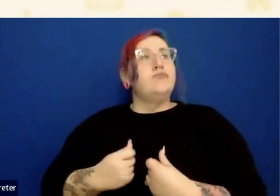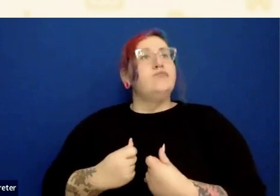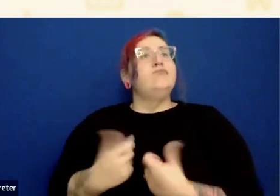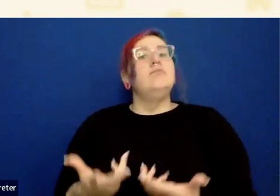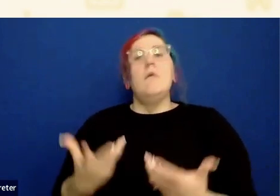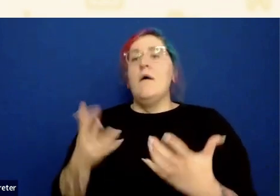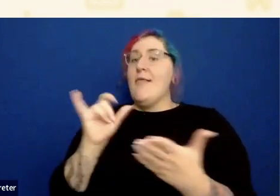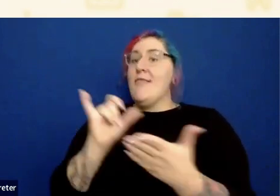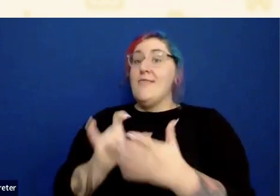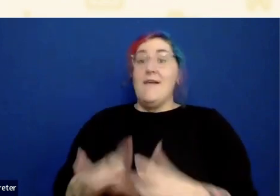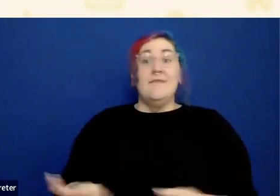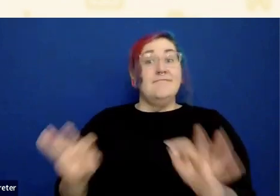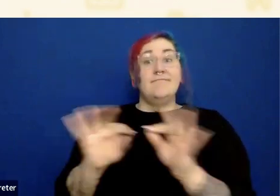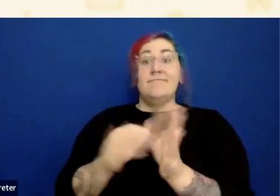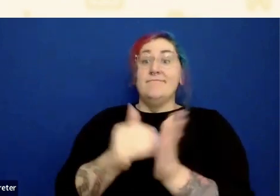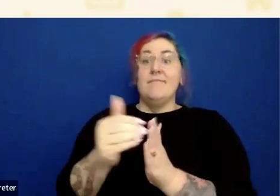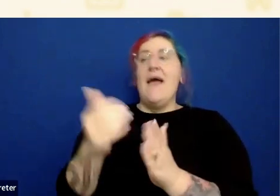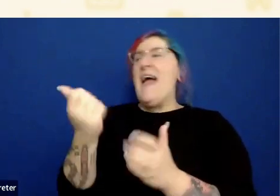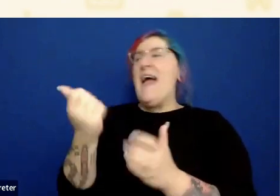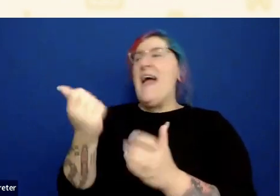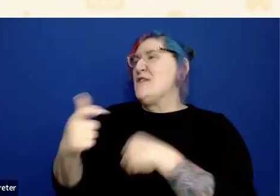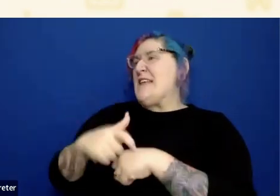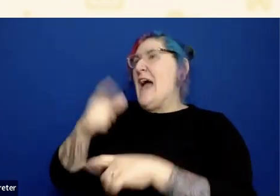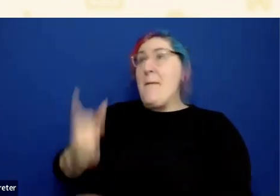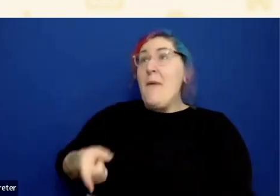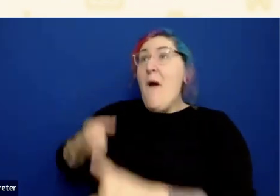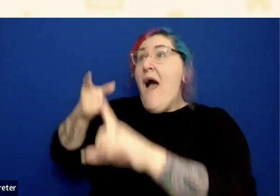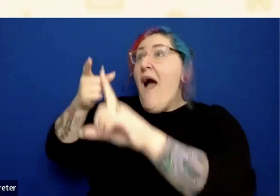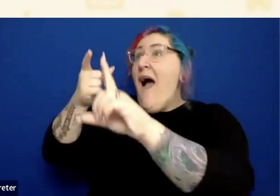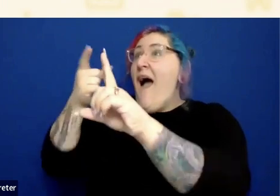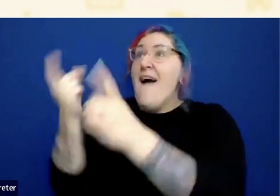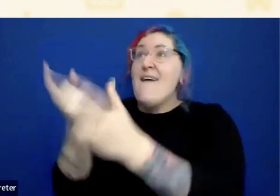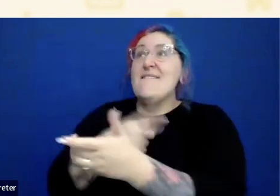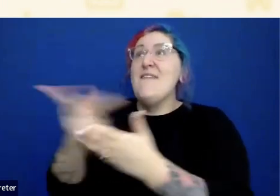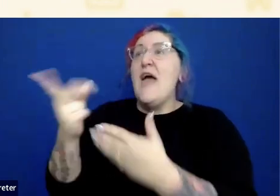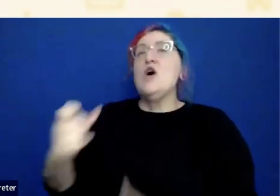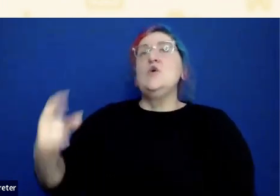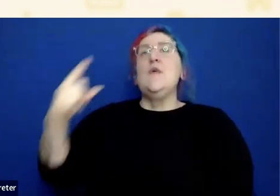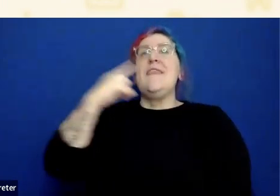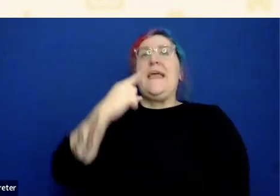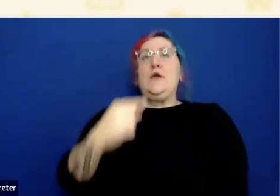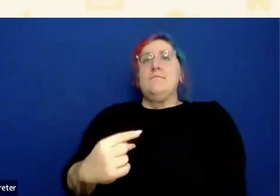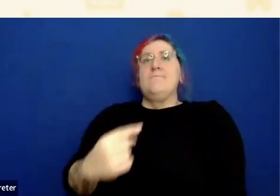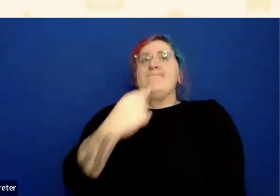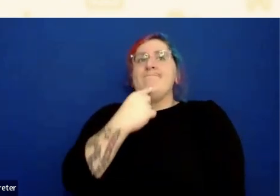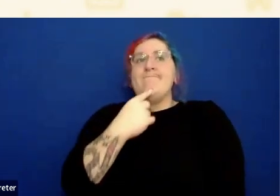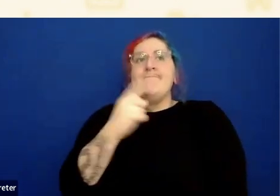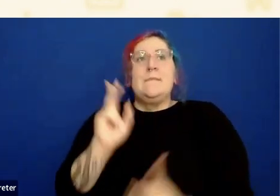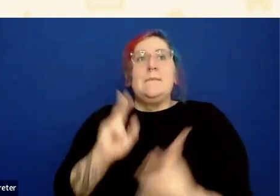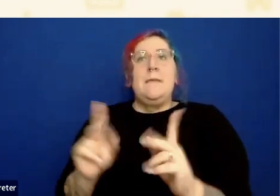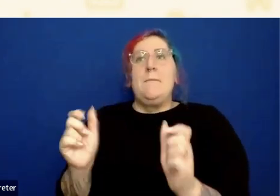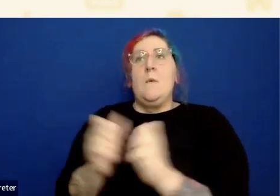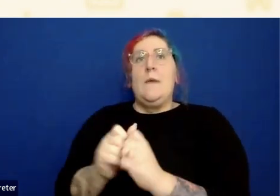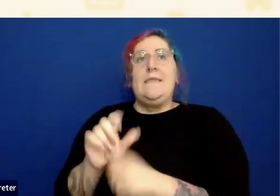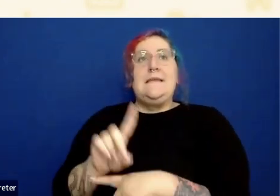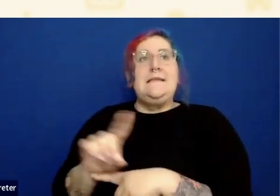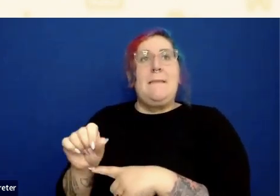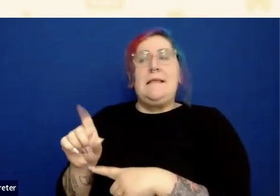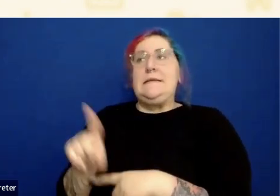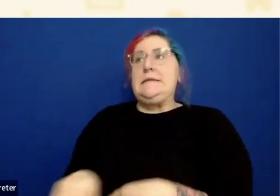you feel like you've really let somebody down, which is hard. And I think you're right. Celebrating that more is something we should do.